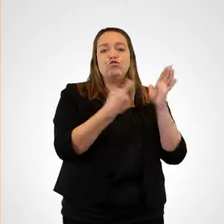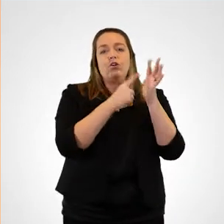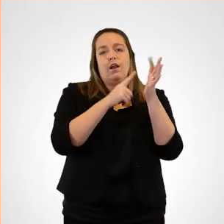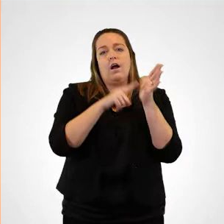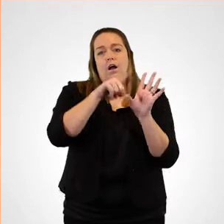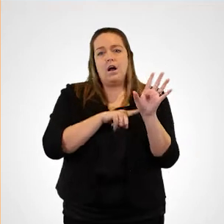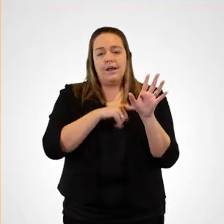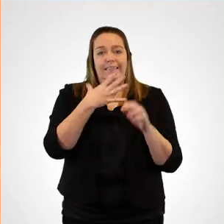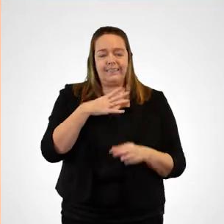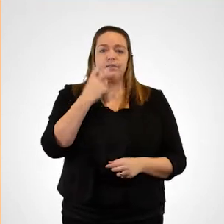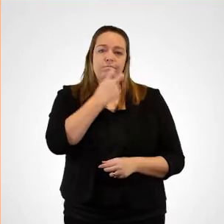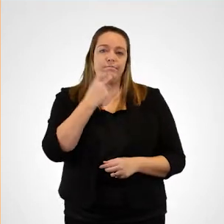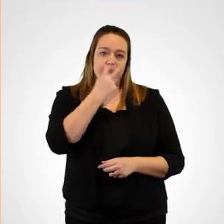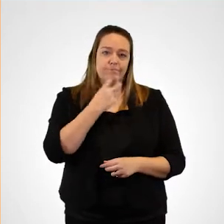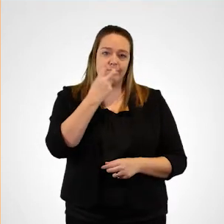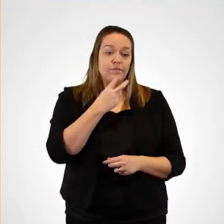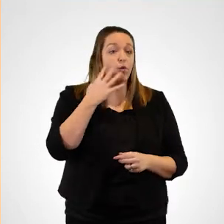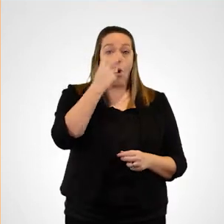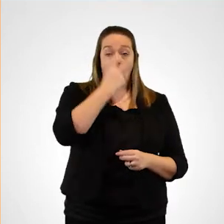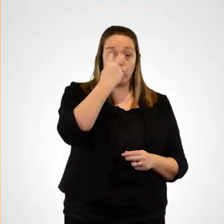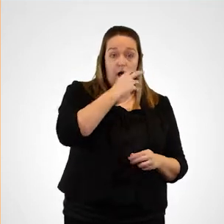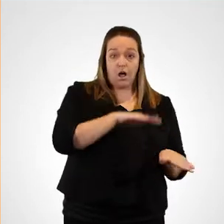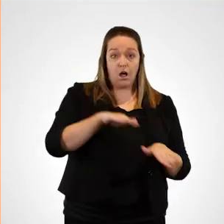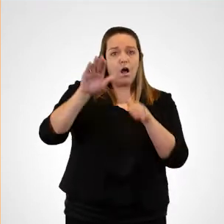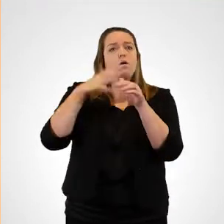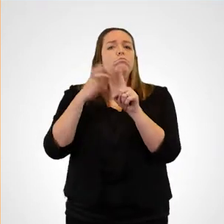and certainly the older they get, the better speechreading becomes.